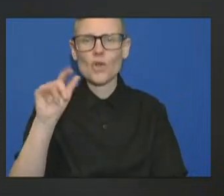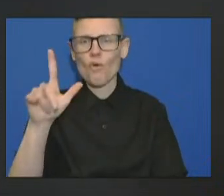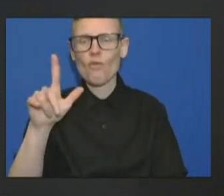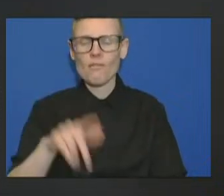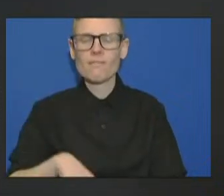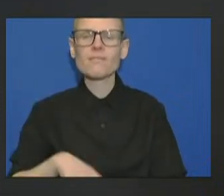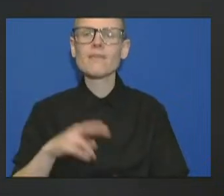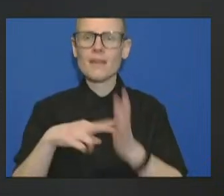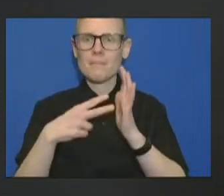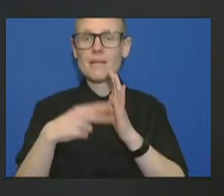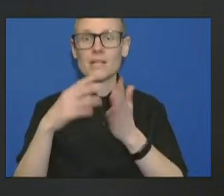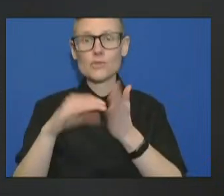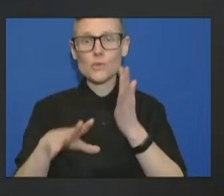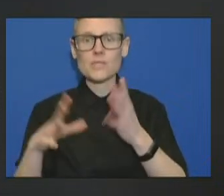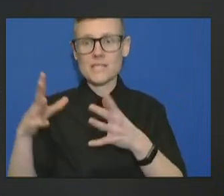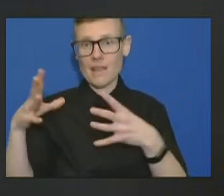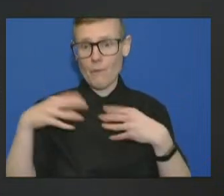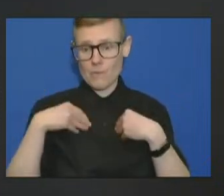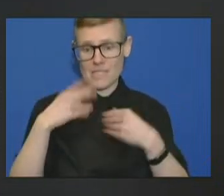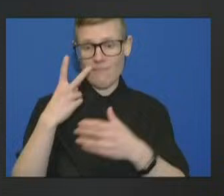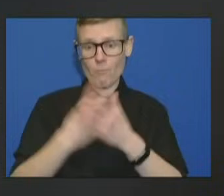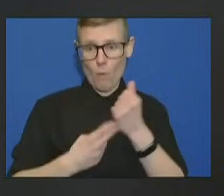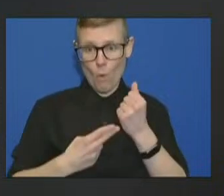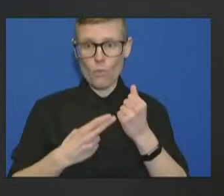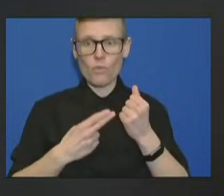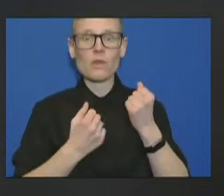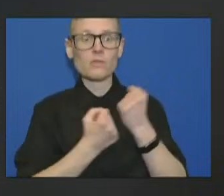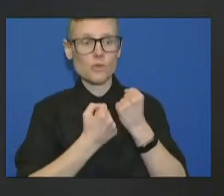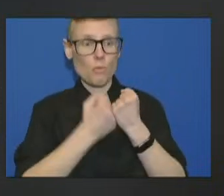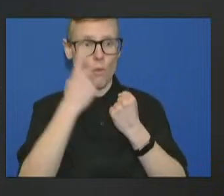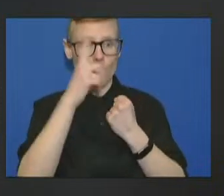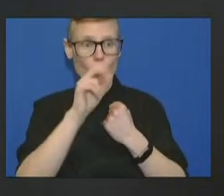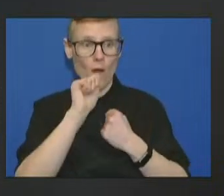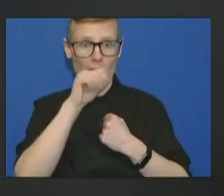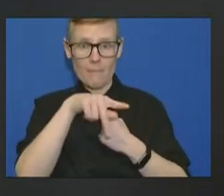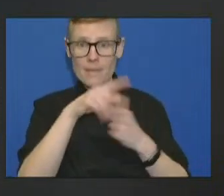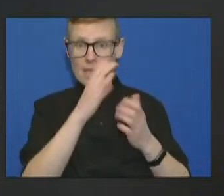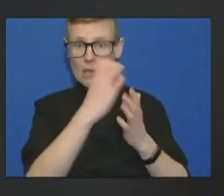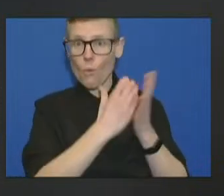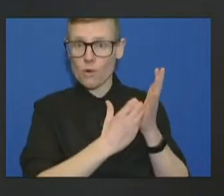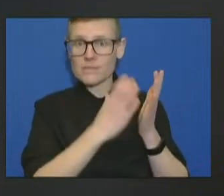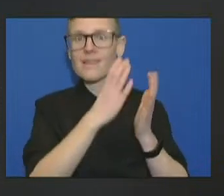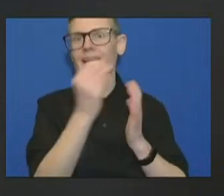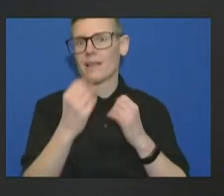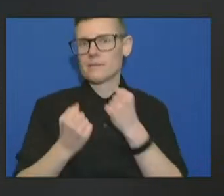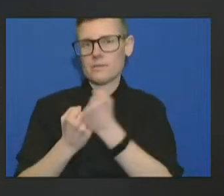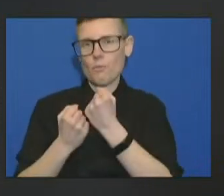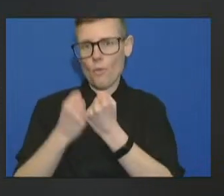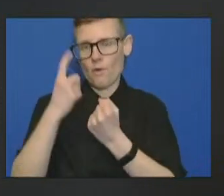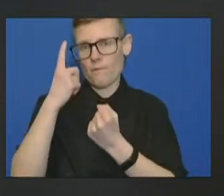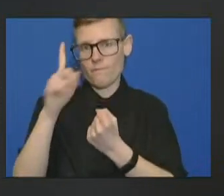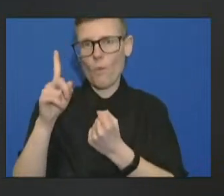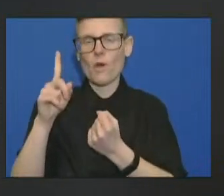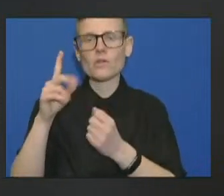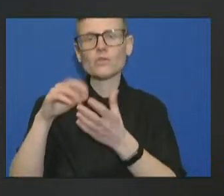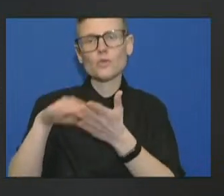twice exceptional meaning that